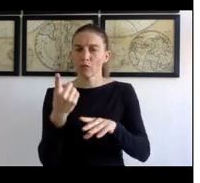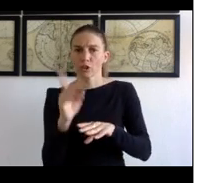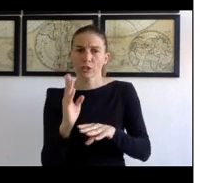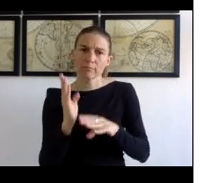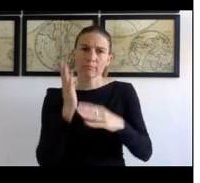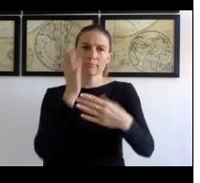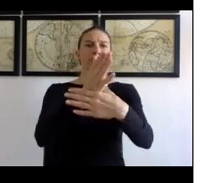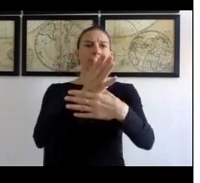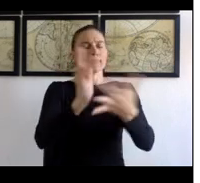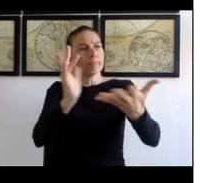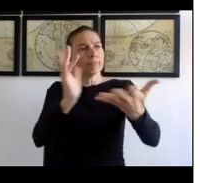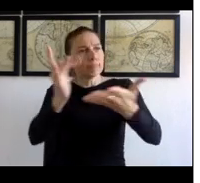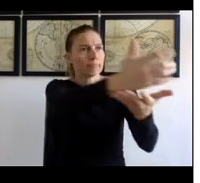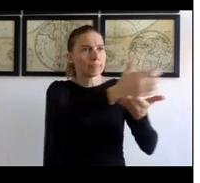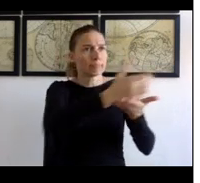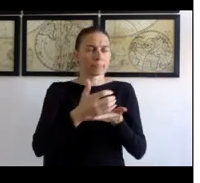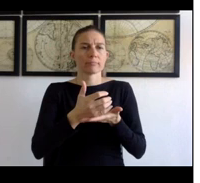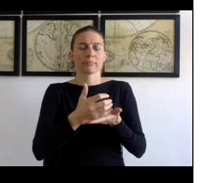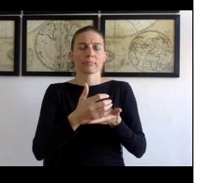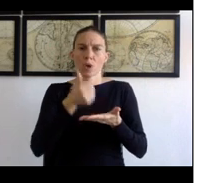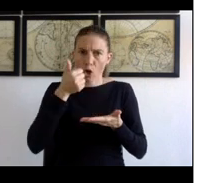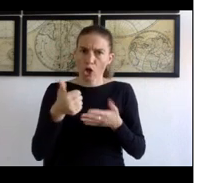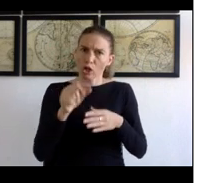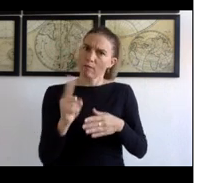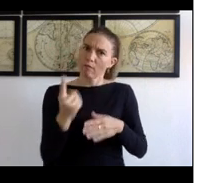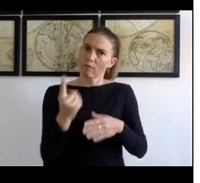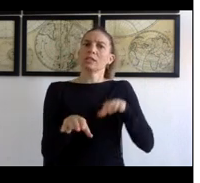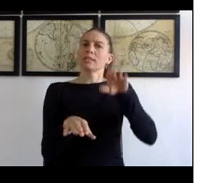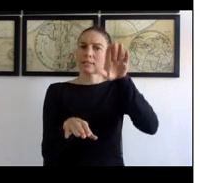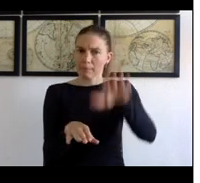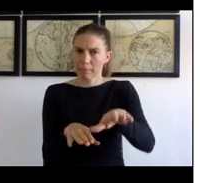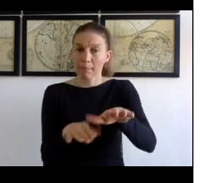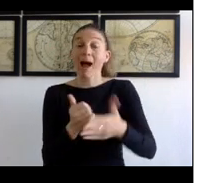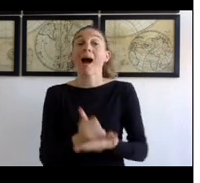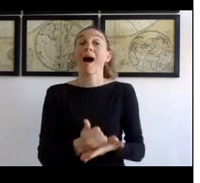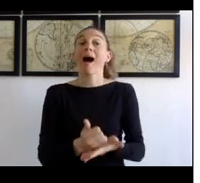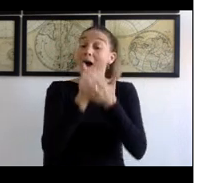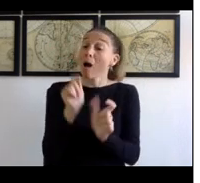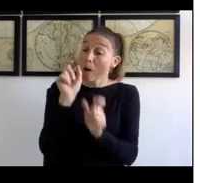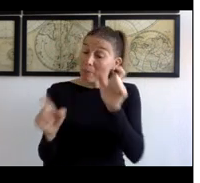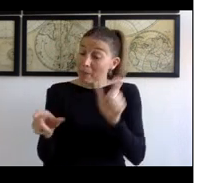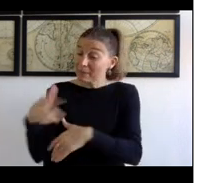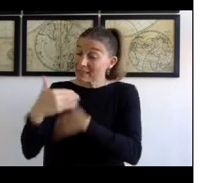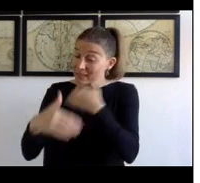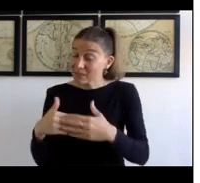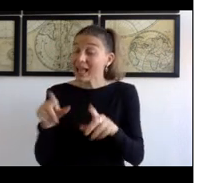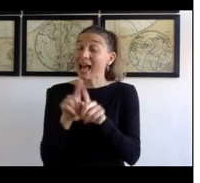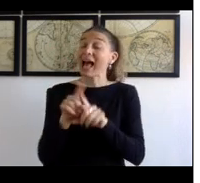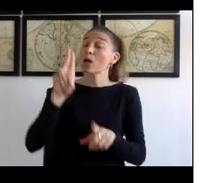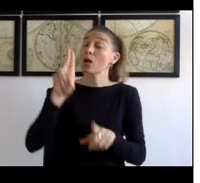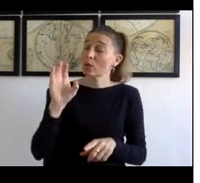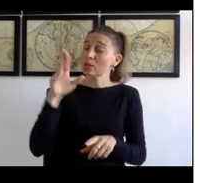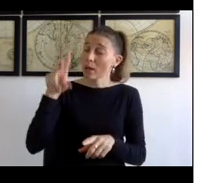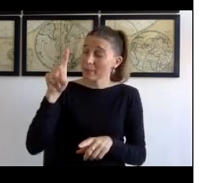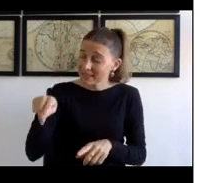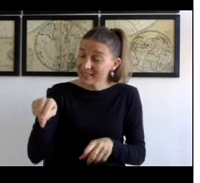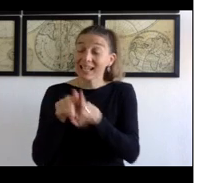We know that in implementing the CRPD and SDGs is very critical